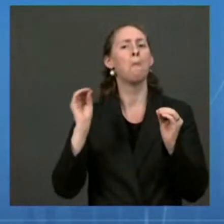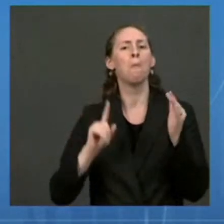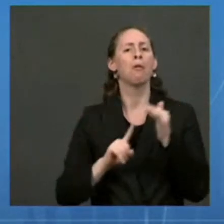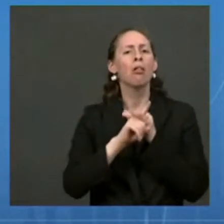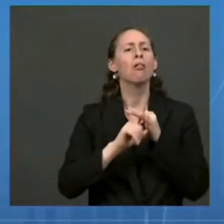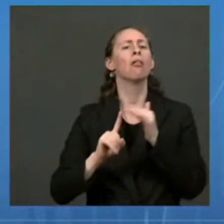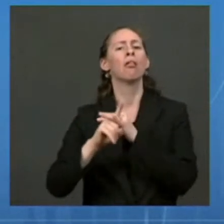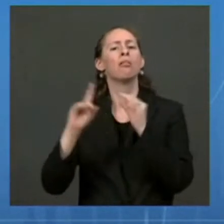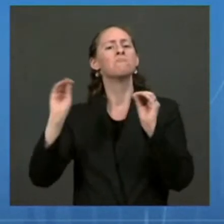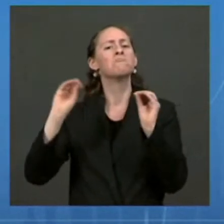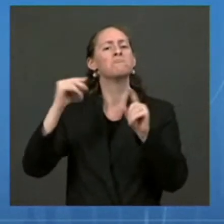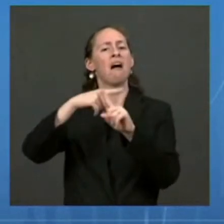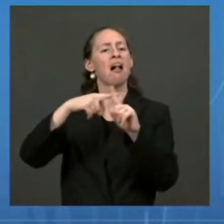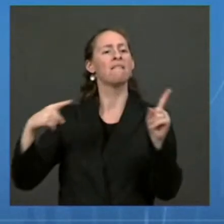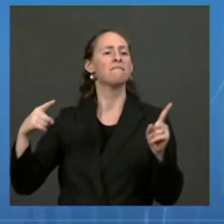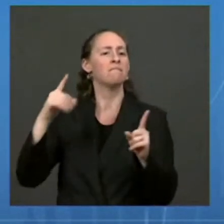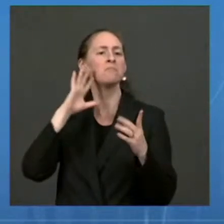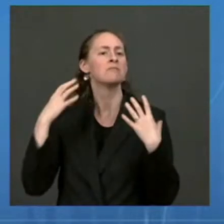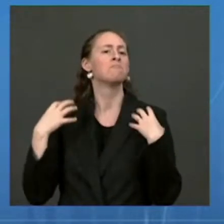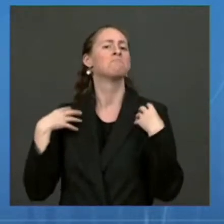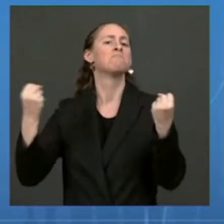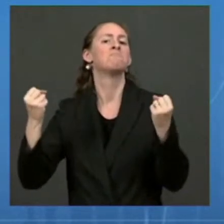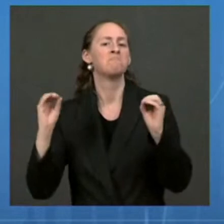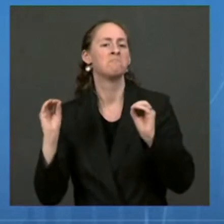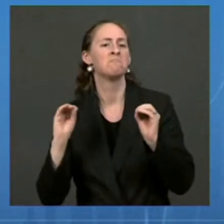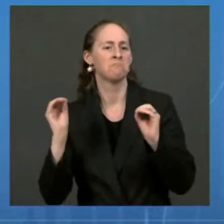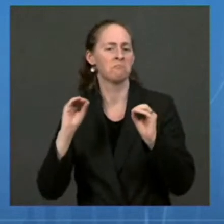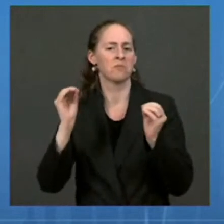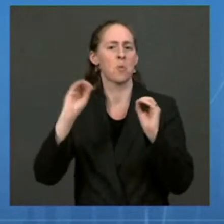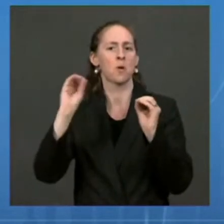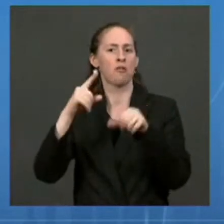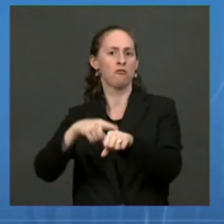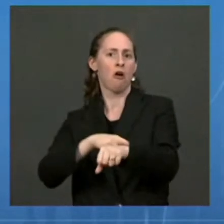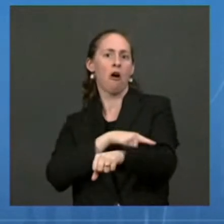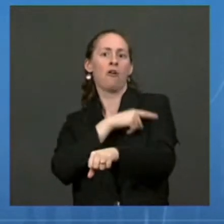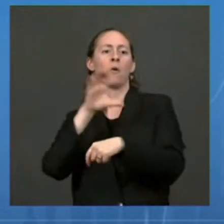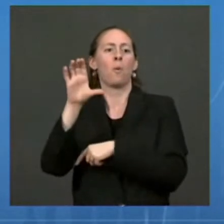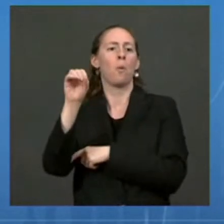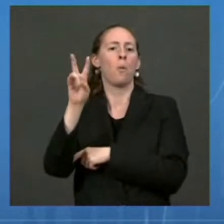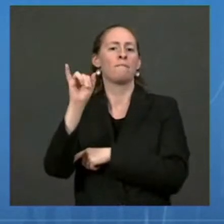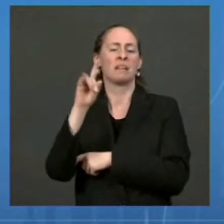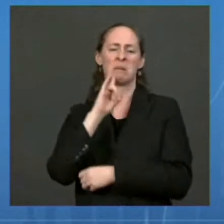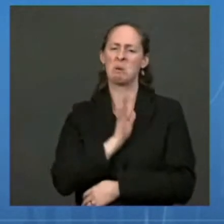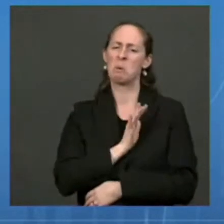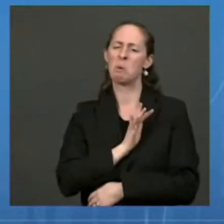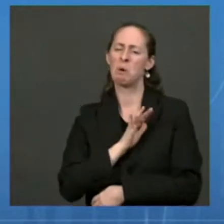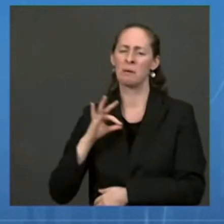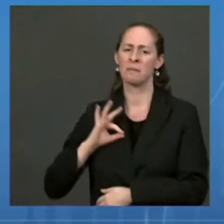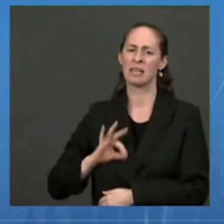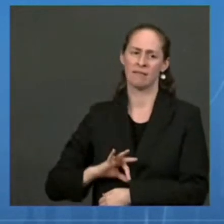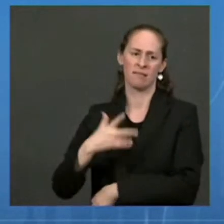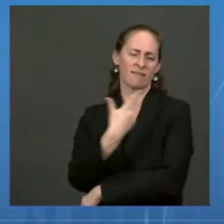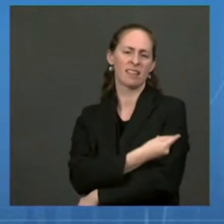UNVACCINATED PERSON THAT THEN